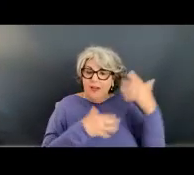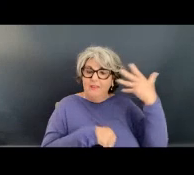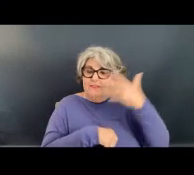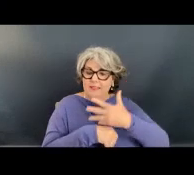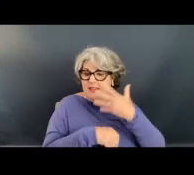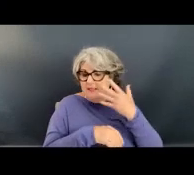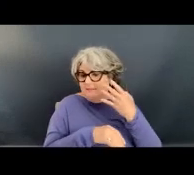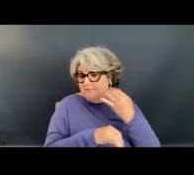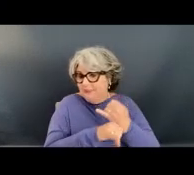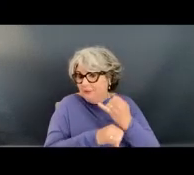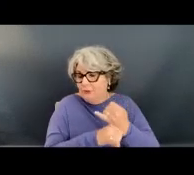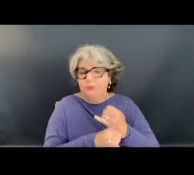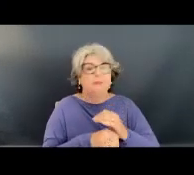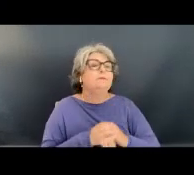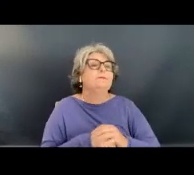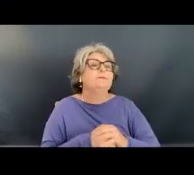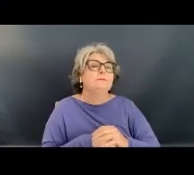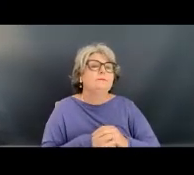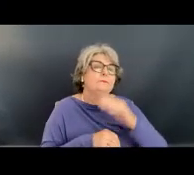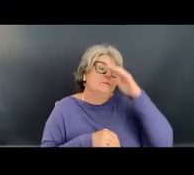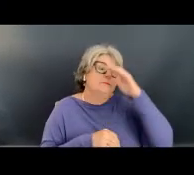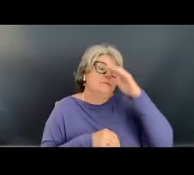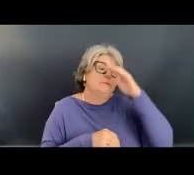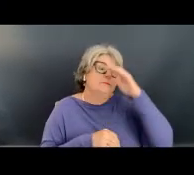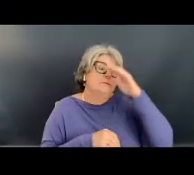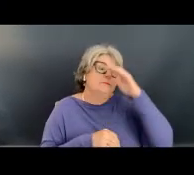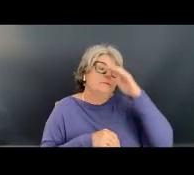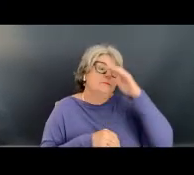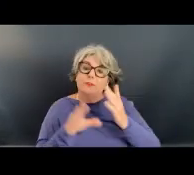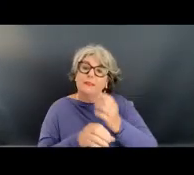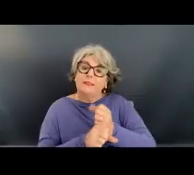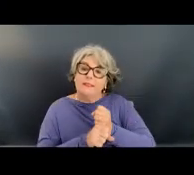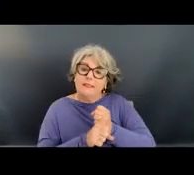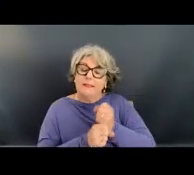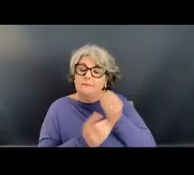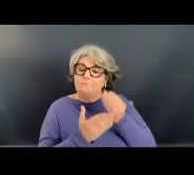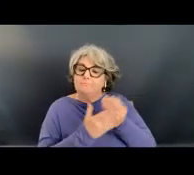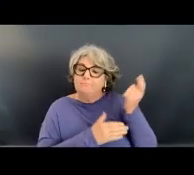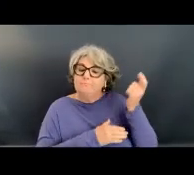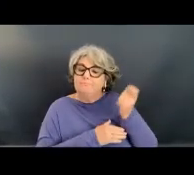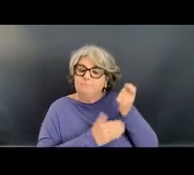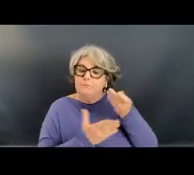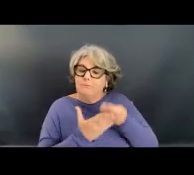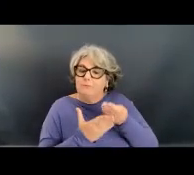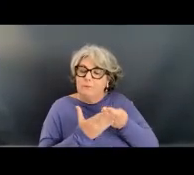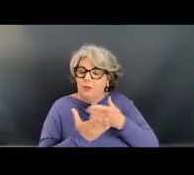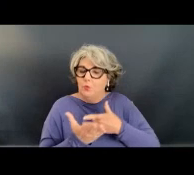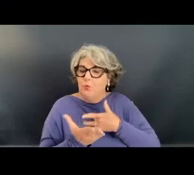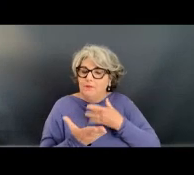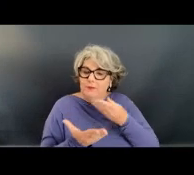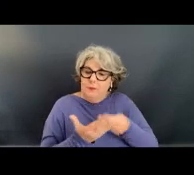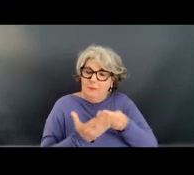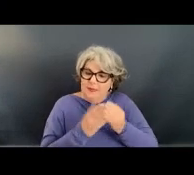We've also structured it where teachers will receive a stipend for attending. We really feel like that is important in the space.